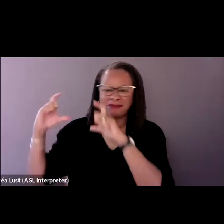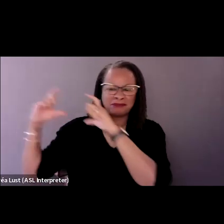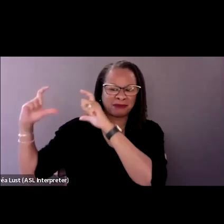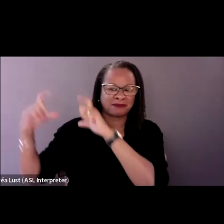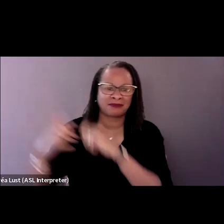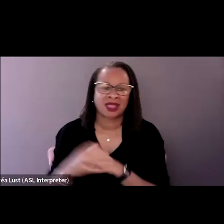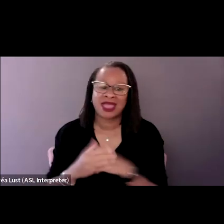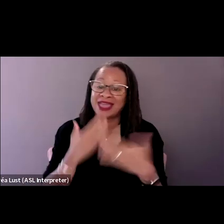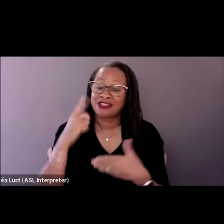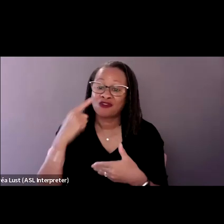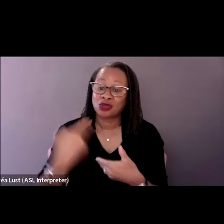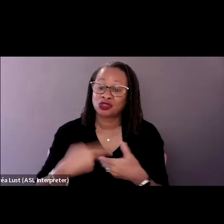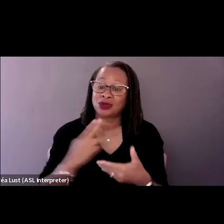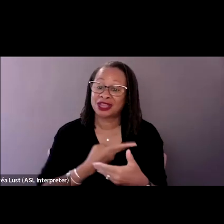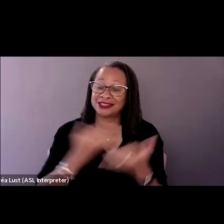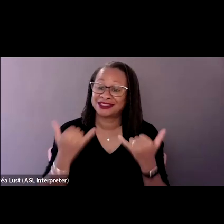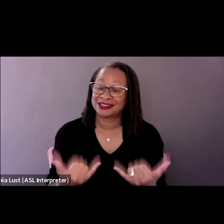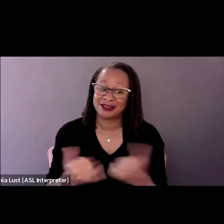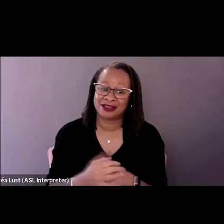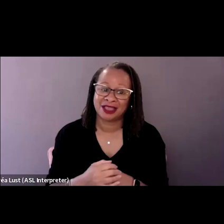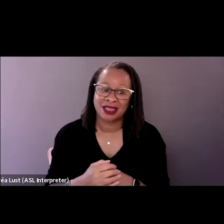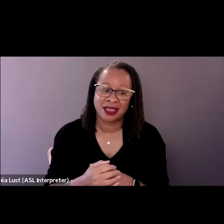Thanks for joining the panel today. It'll be an hour long.